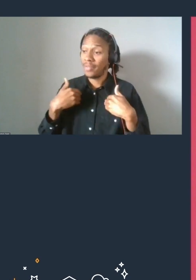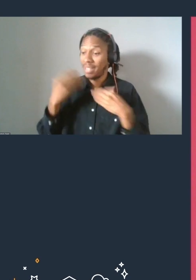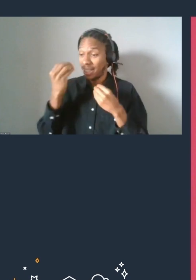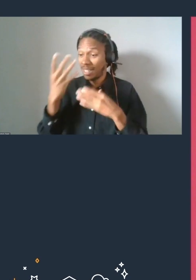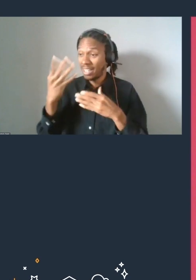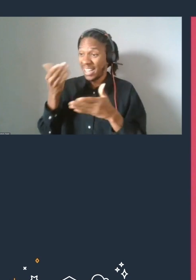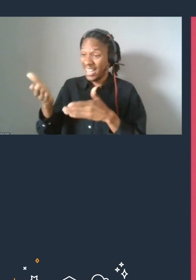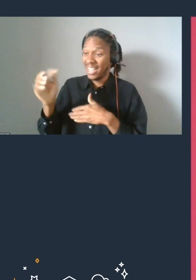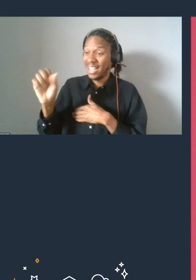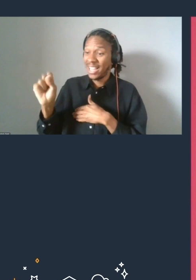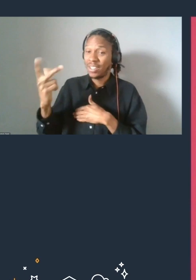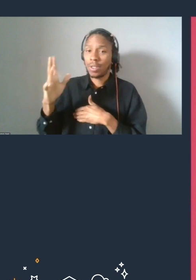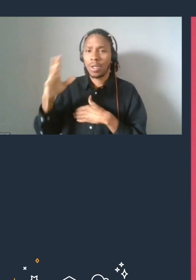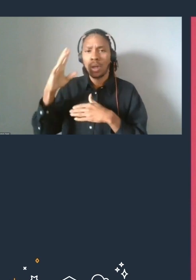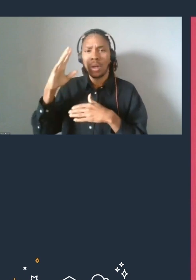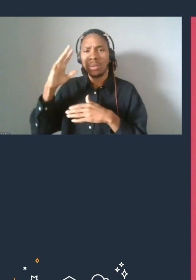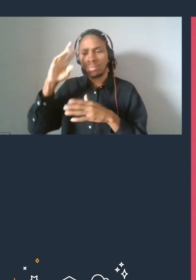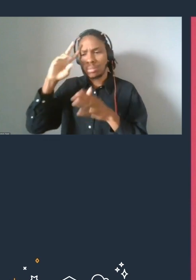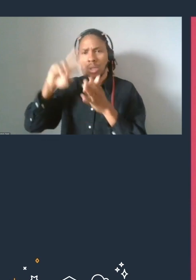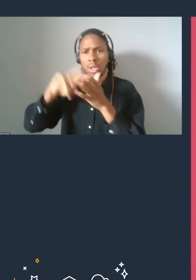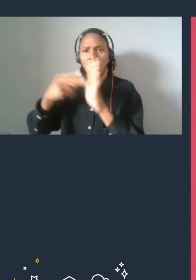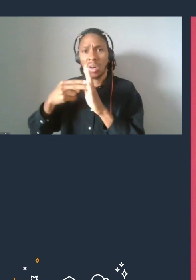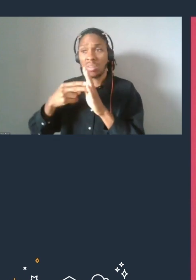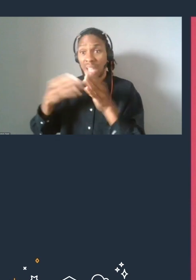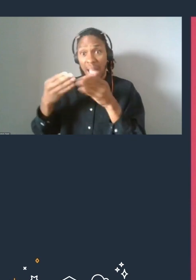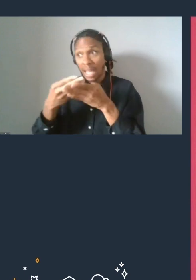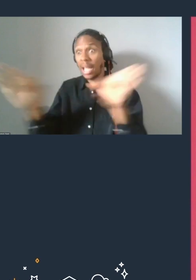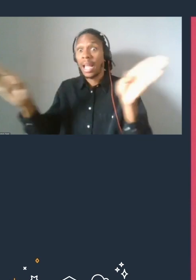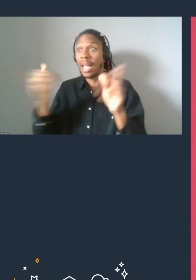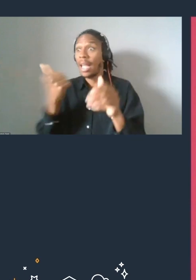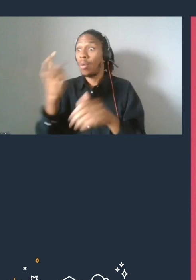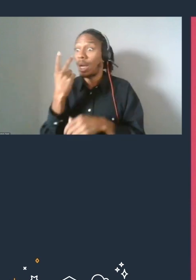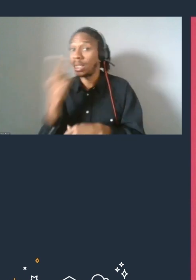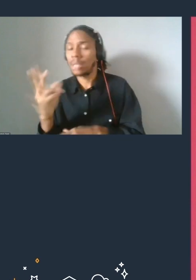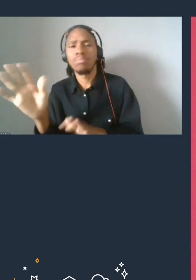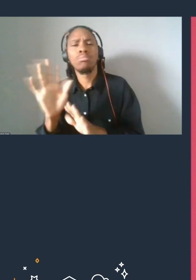your intention is not to make it publicly accessible, so the most straightforward, and even if it is,